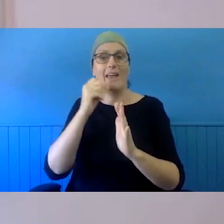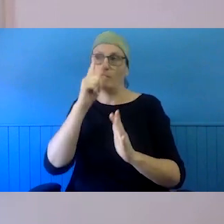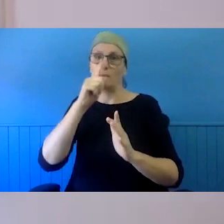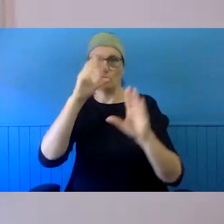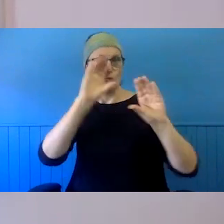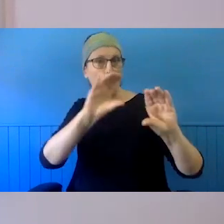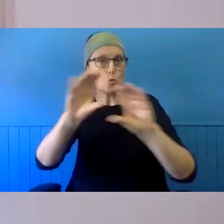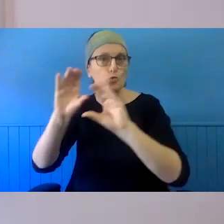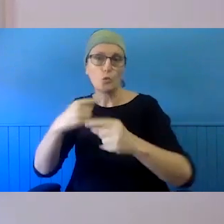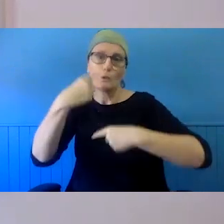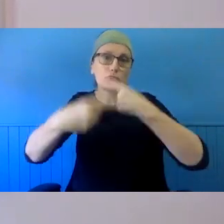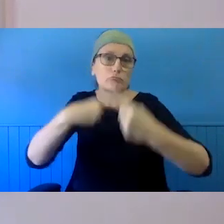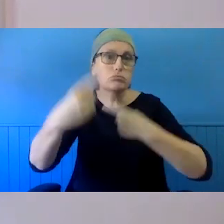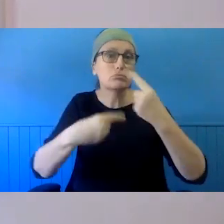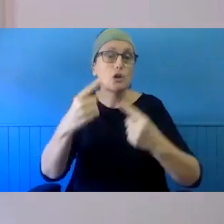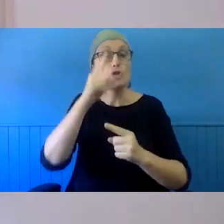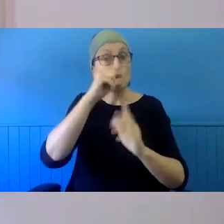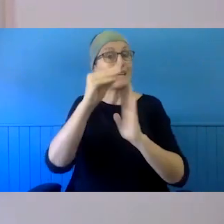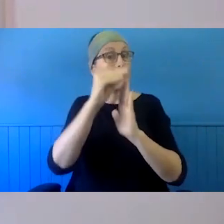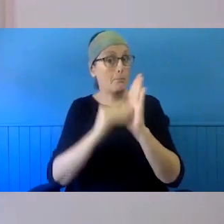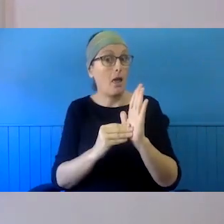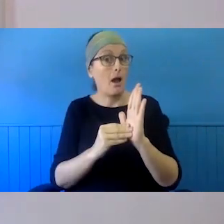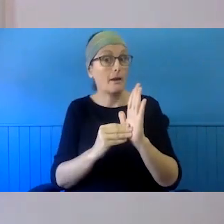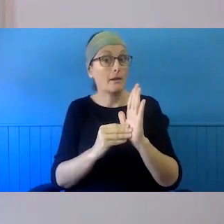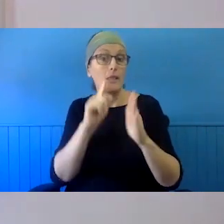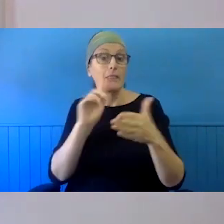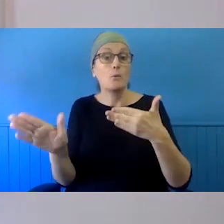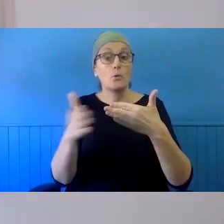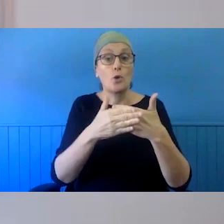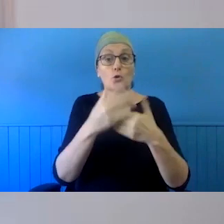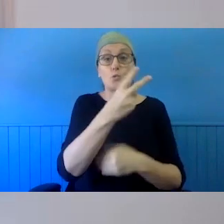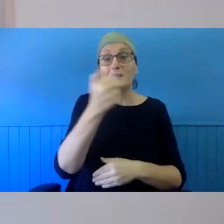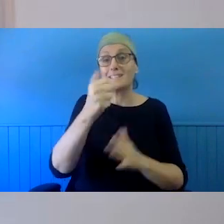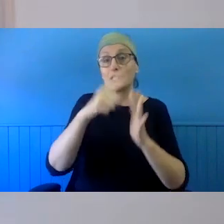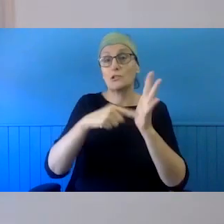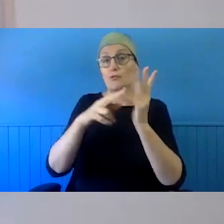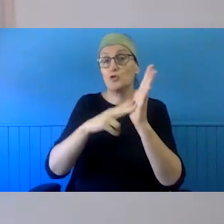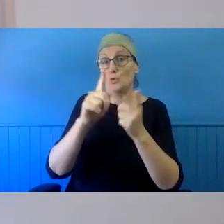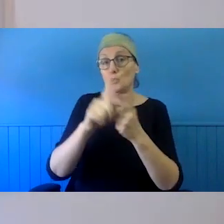26. We've also launched a podcast series this week, and we've got